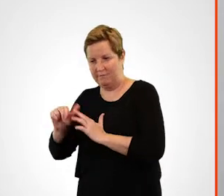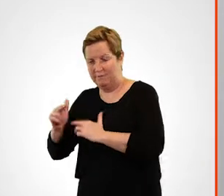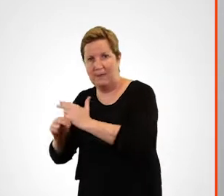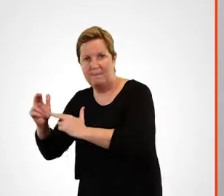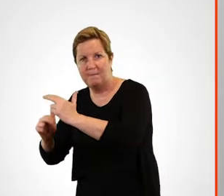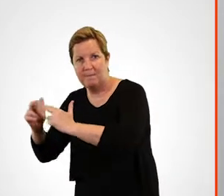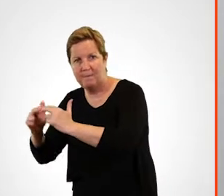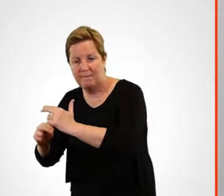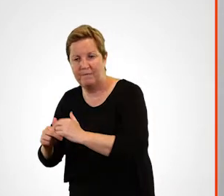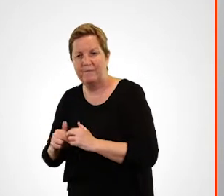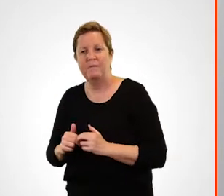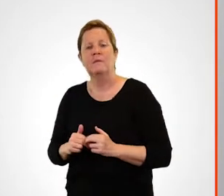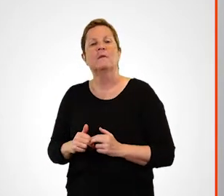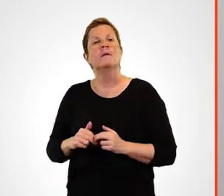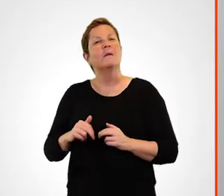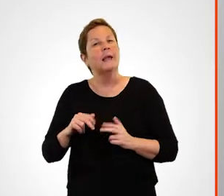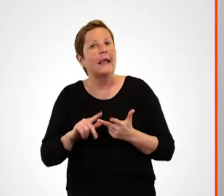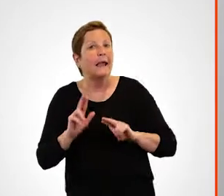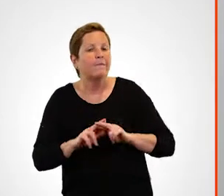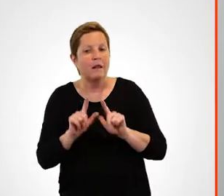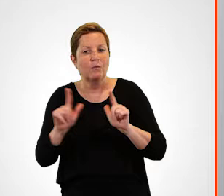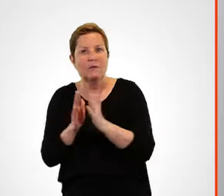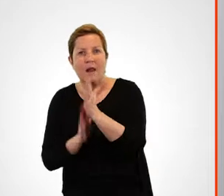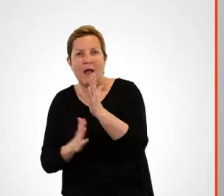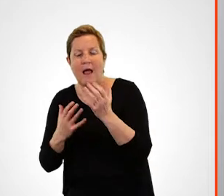This is something that we find missing when language is delayed,